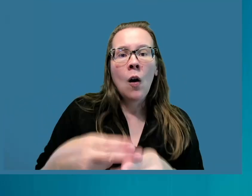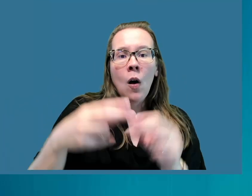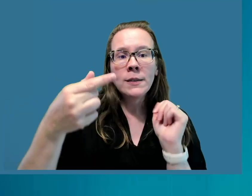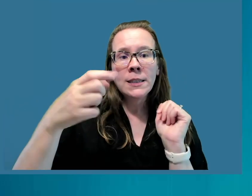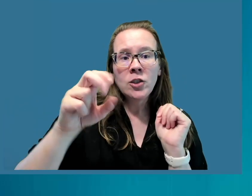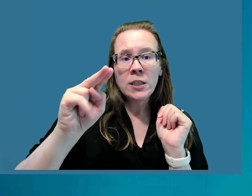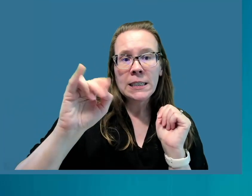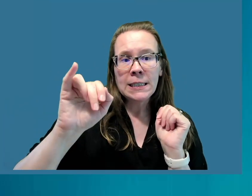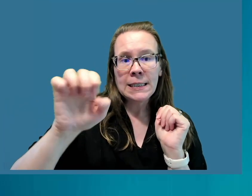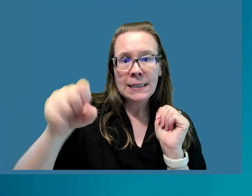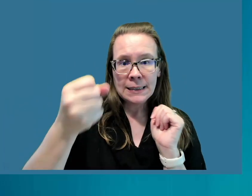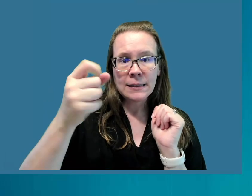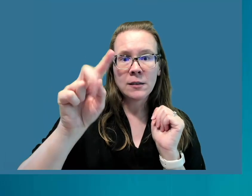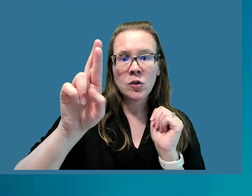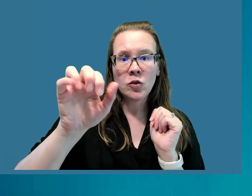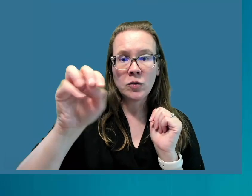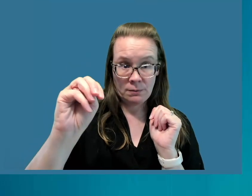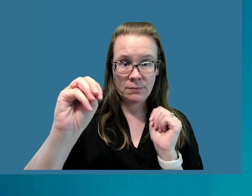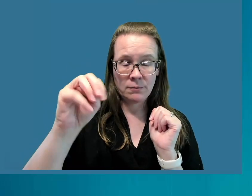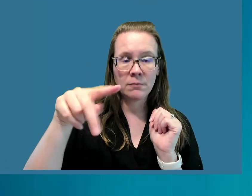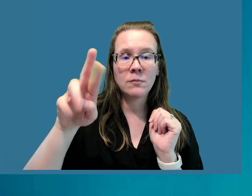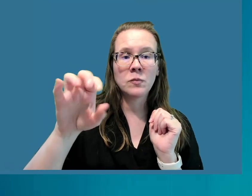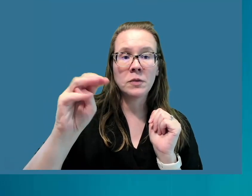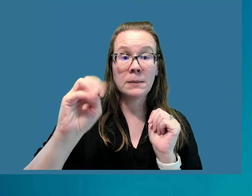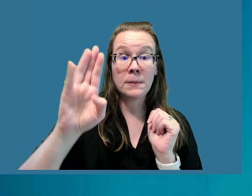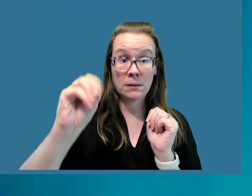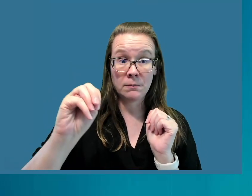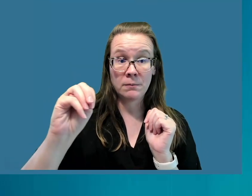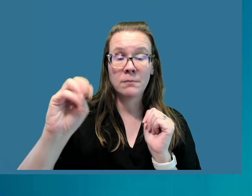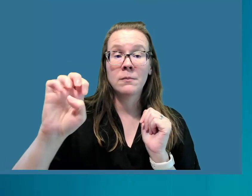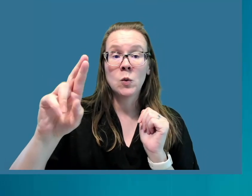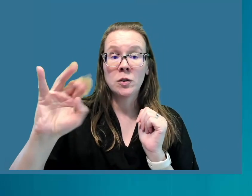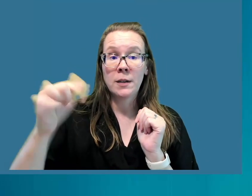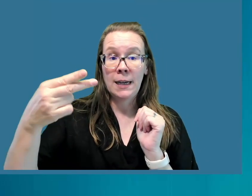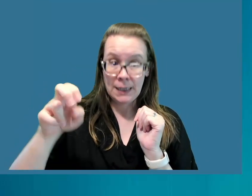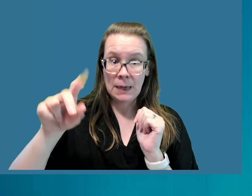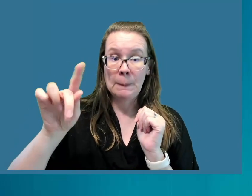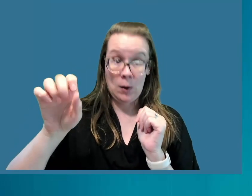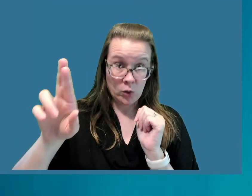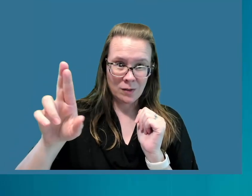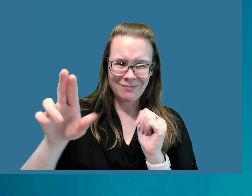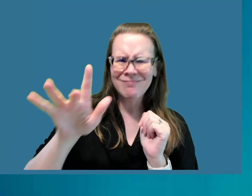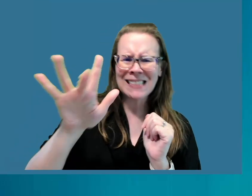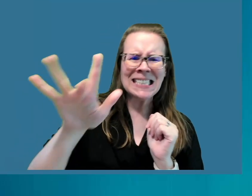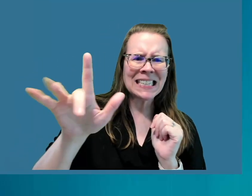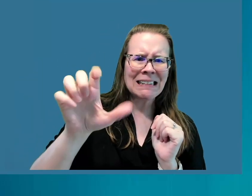um, but I love it. So, again, it's Genie's Dream Premium Meringue Powder, and it's linked